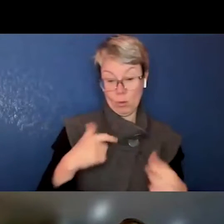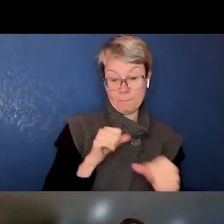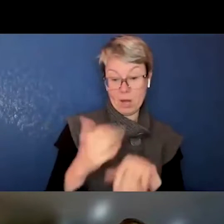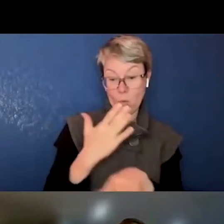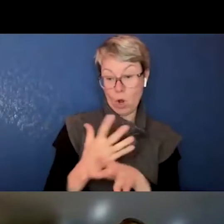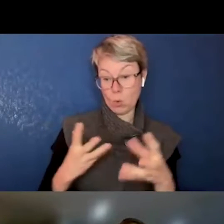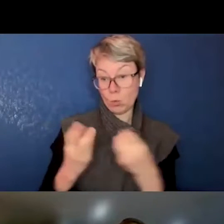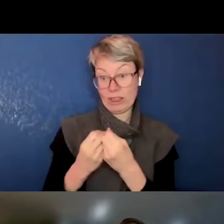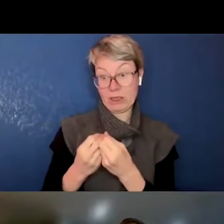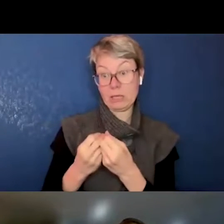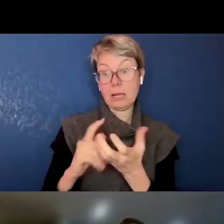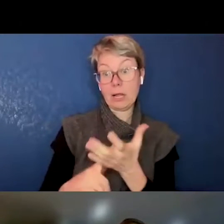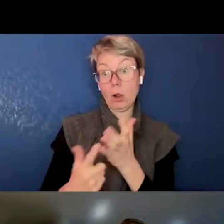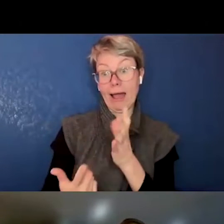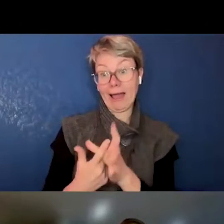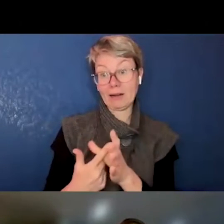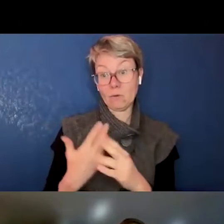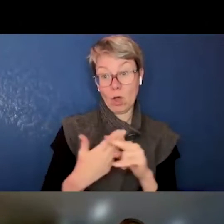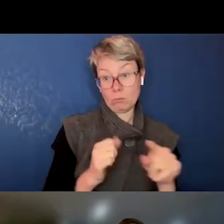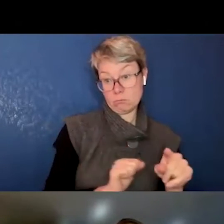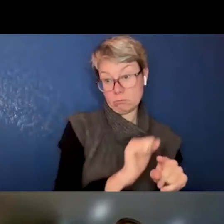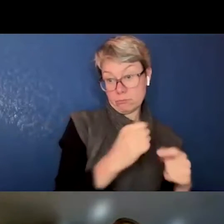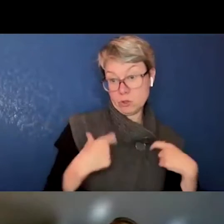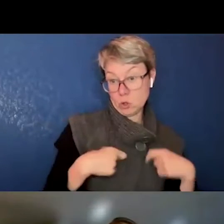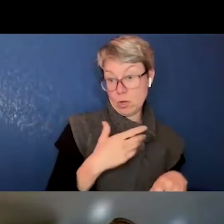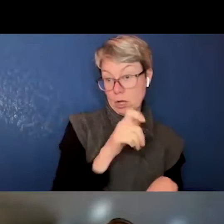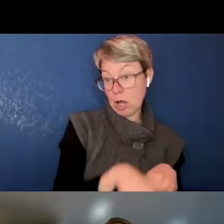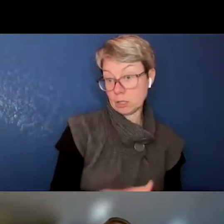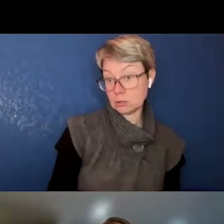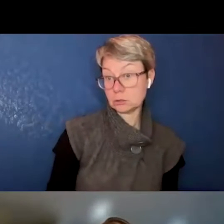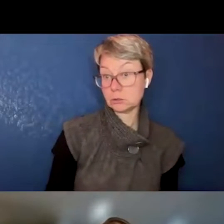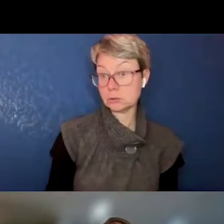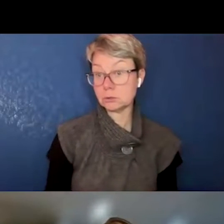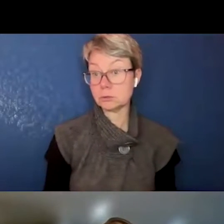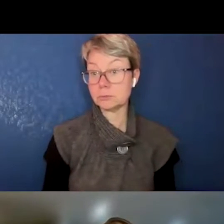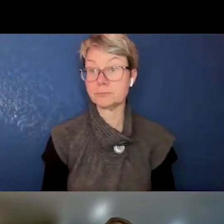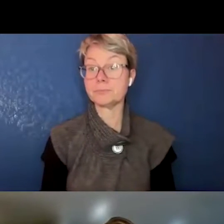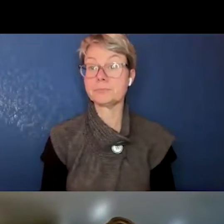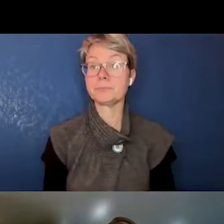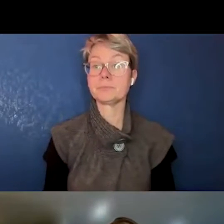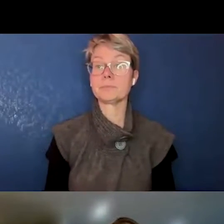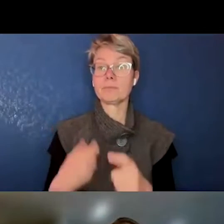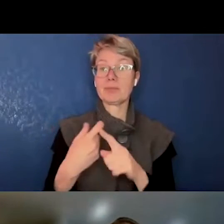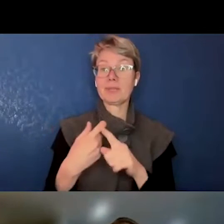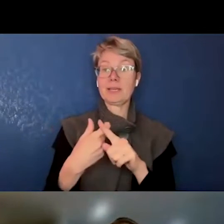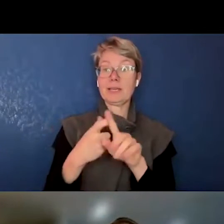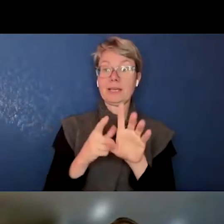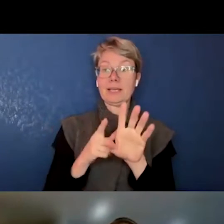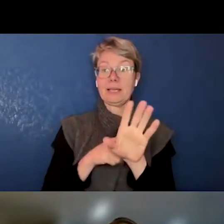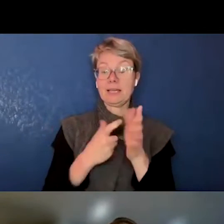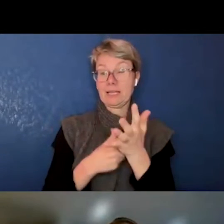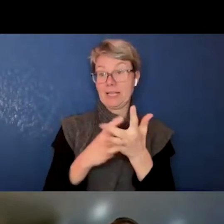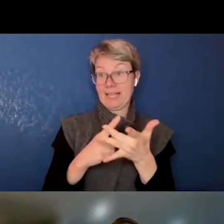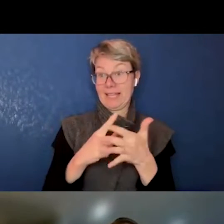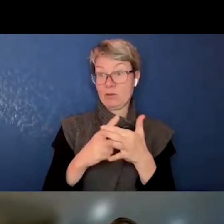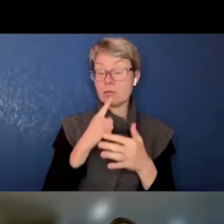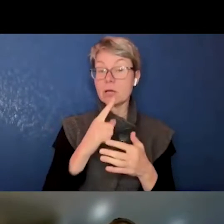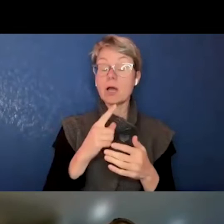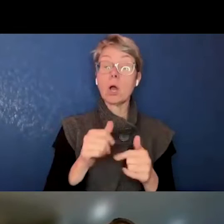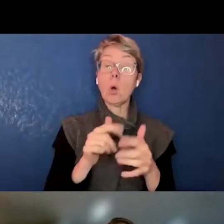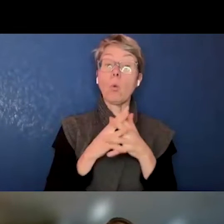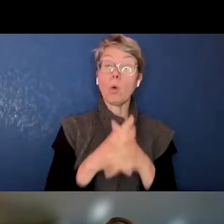clients I've found it really useful um for them to accompany clients to appointments because often